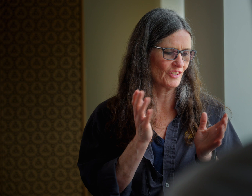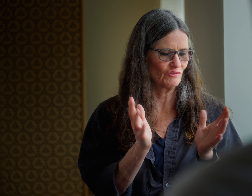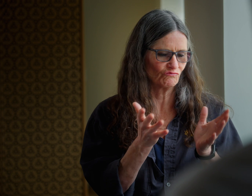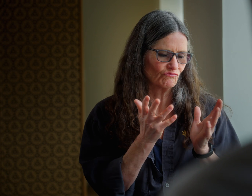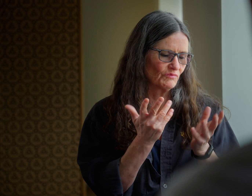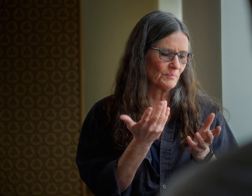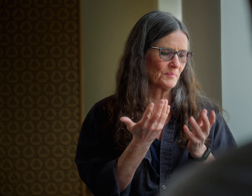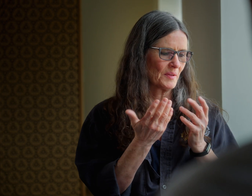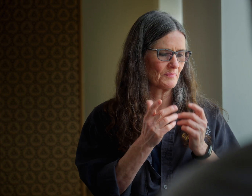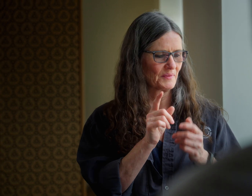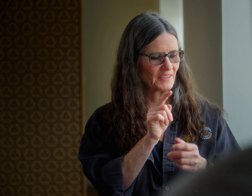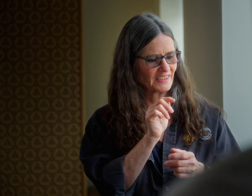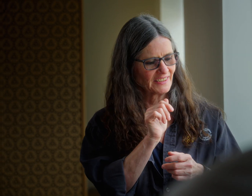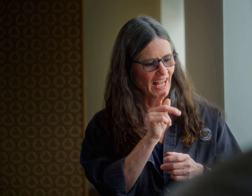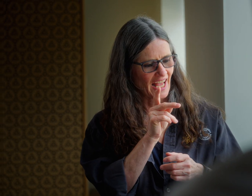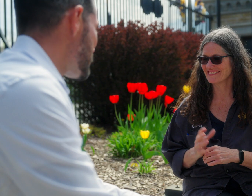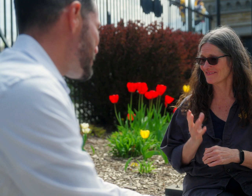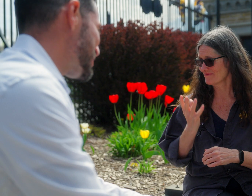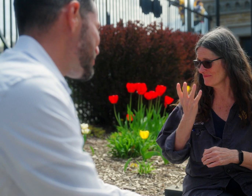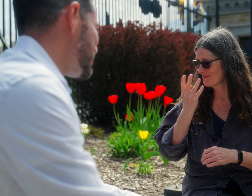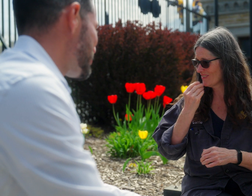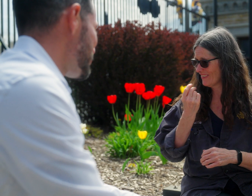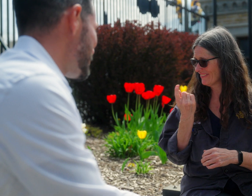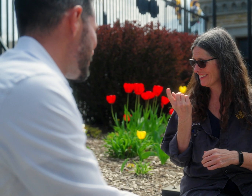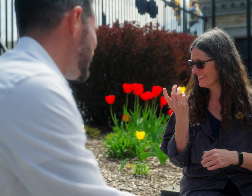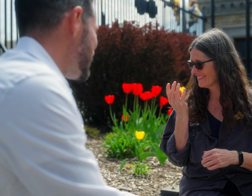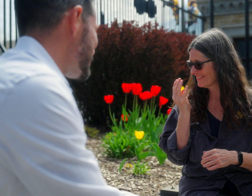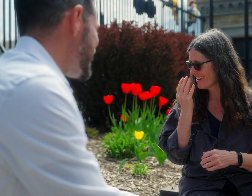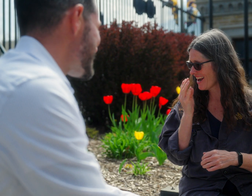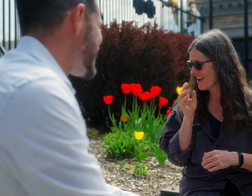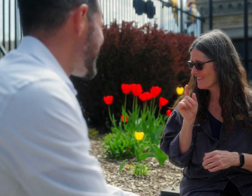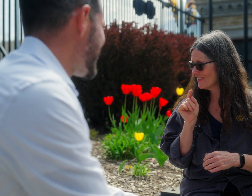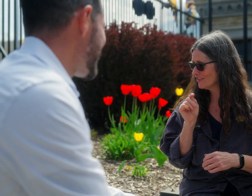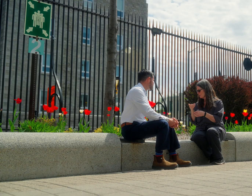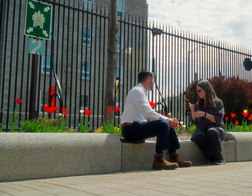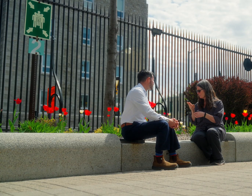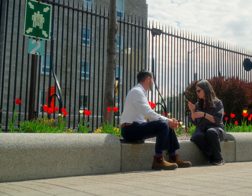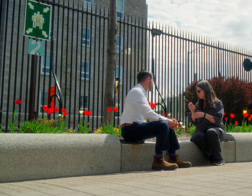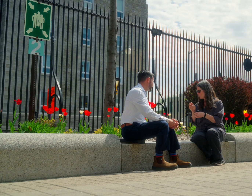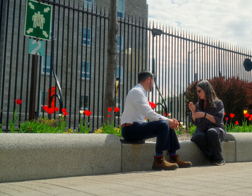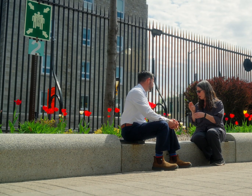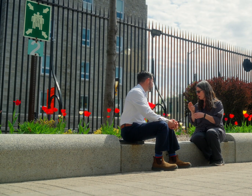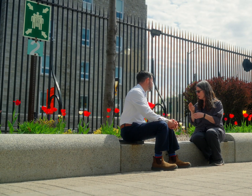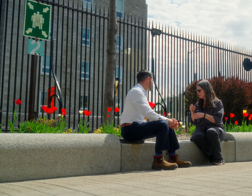all issues or communication needs resolved immediately. No need to wait. It's there. It's so worth it.